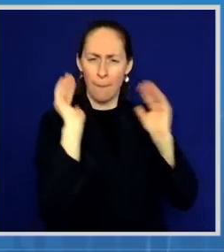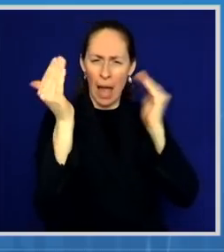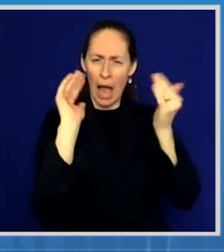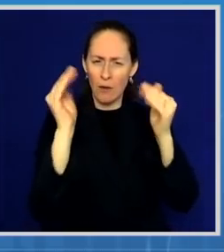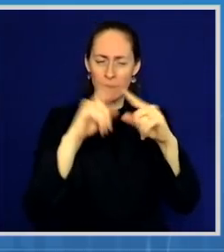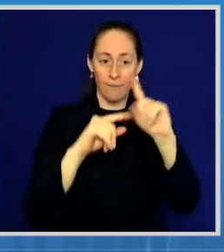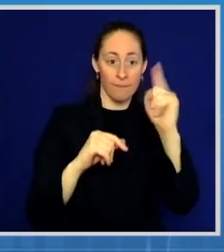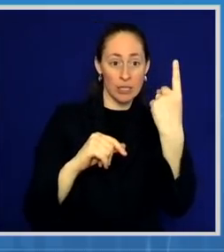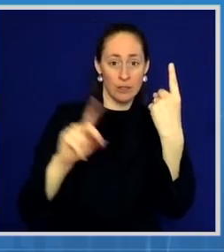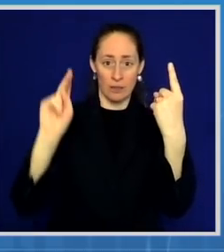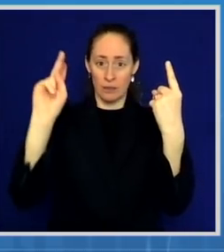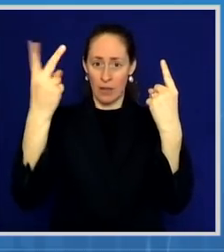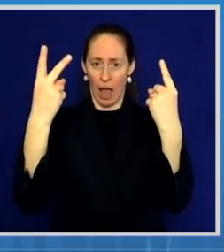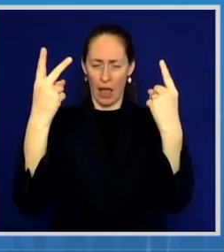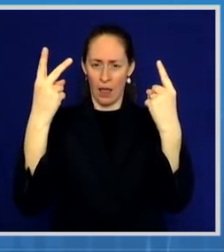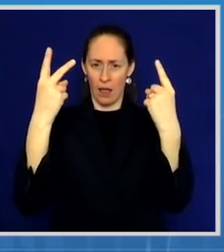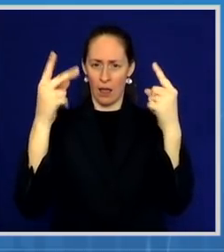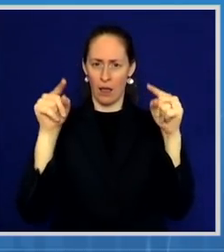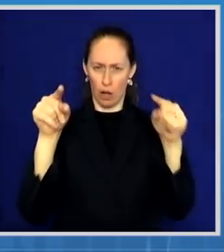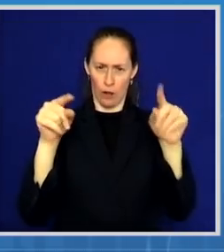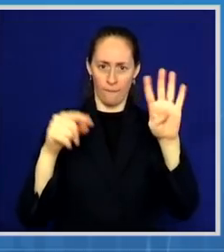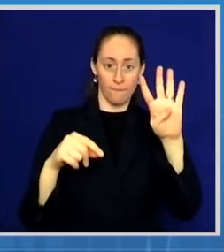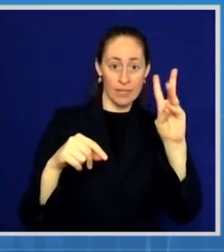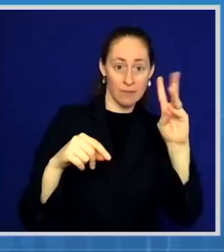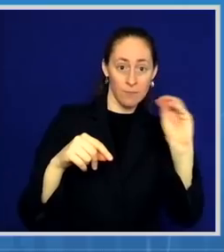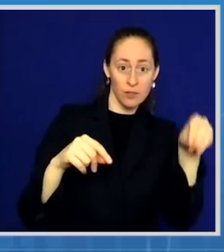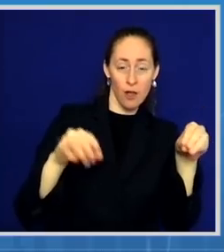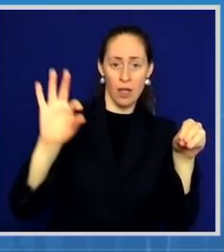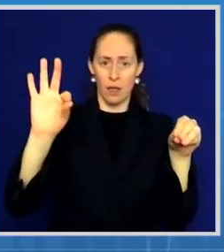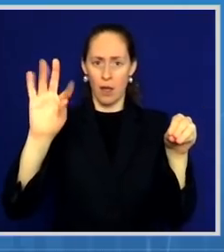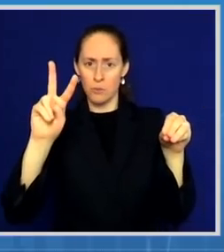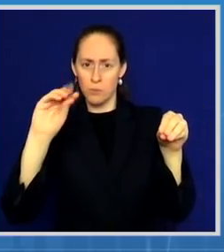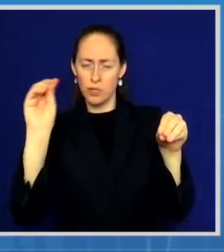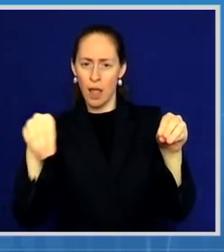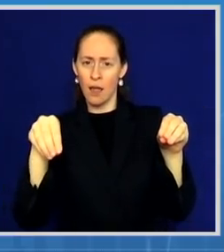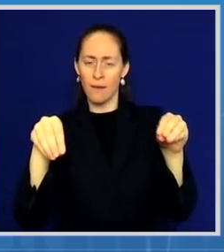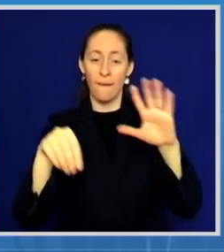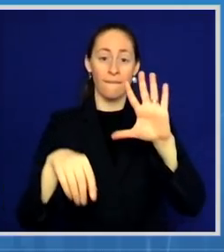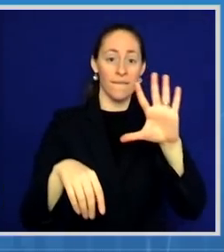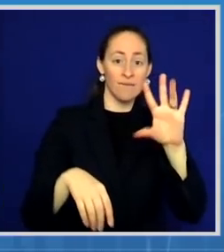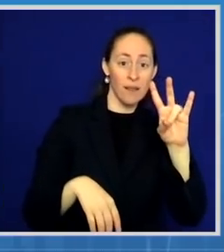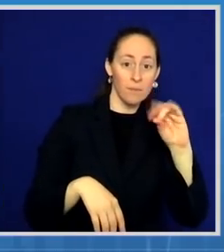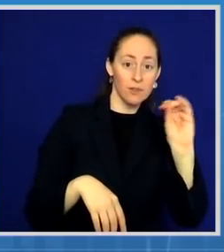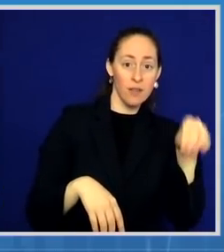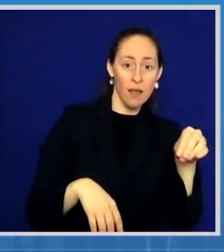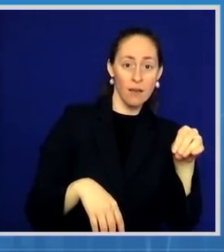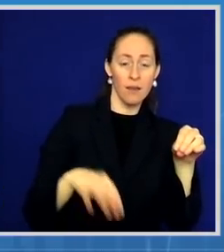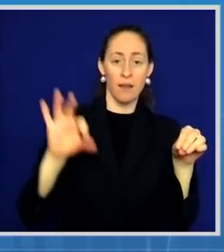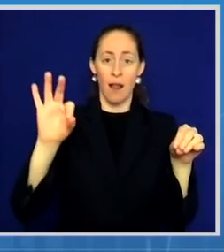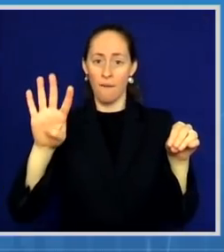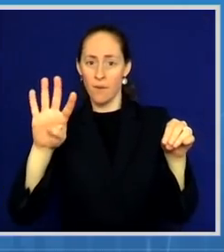46 versus 92, 57 versus 94, et cetera, et cetera.